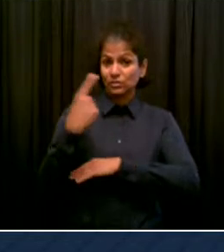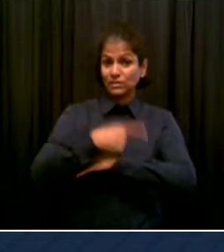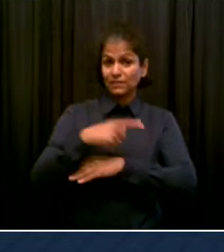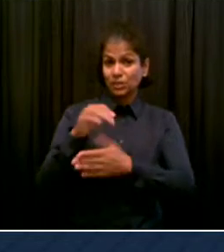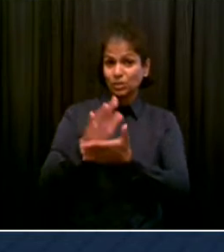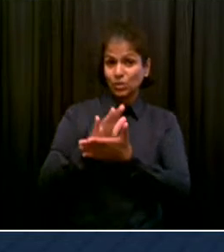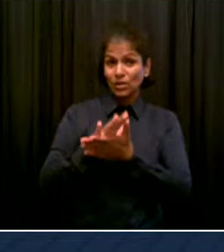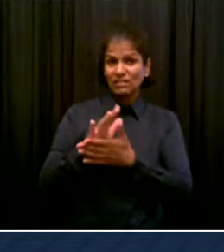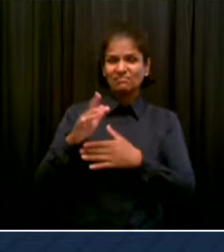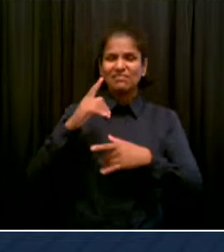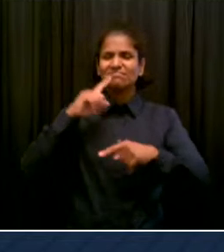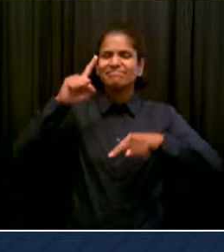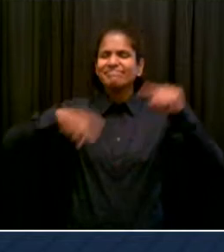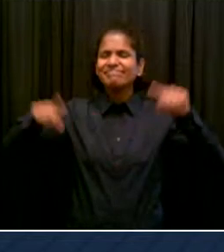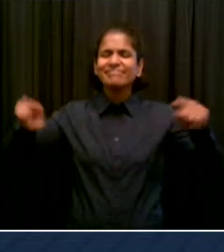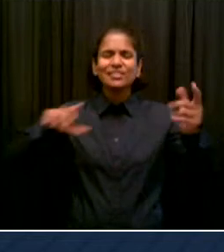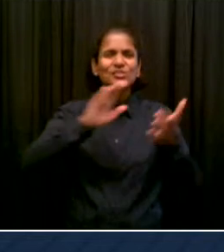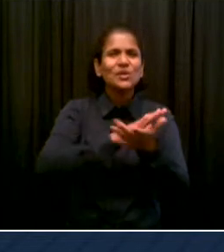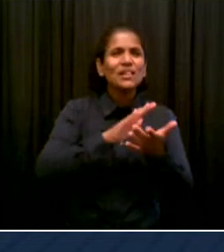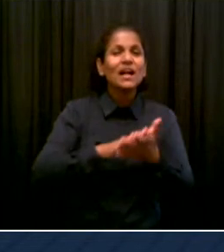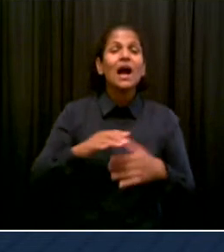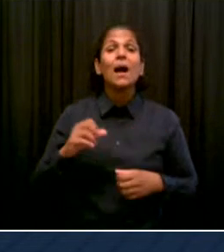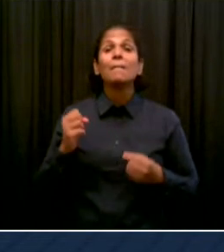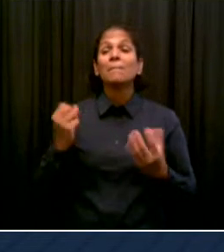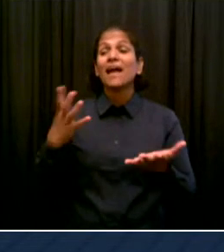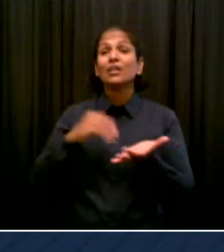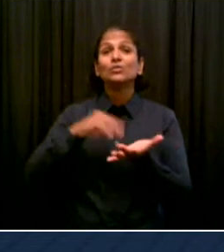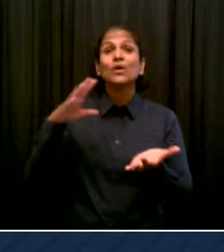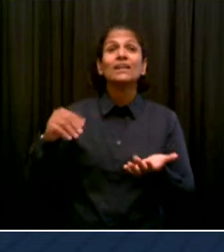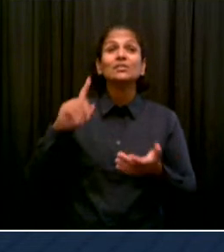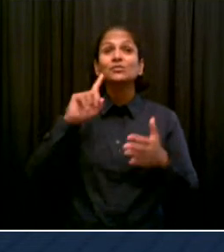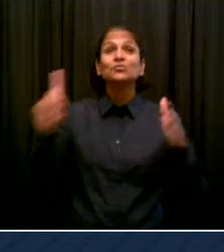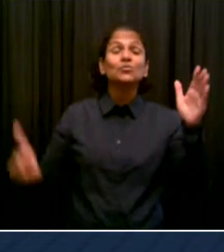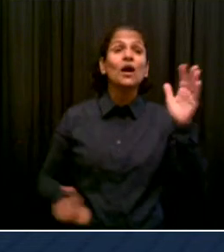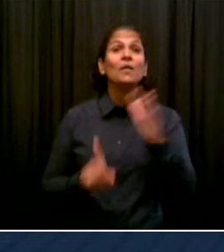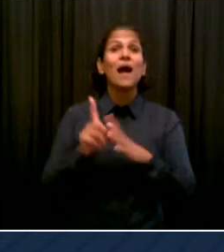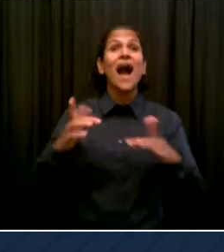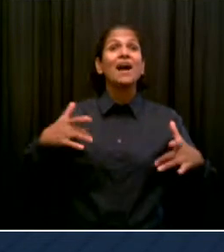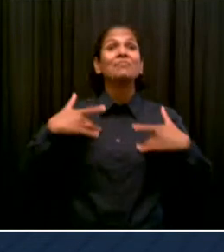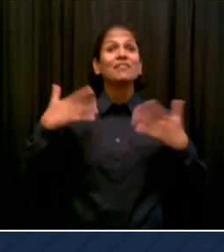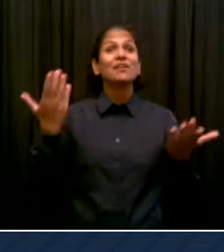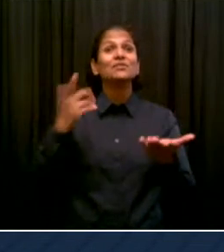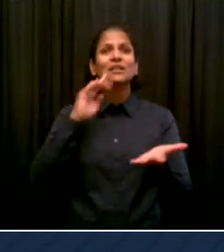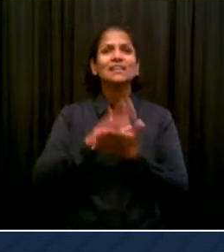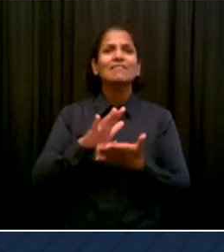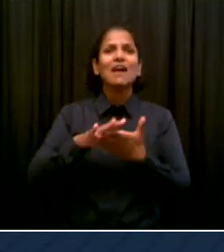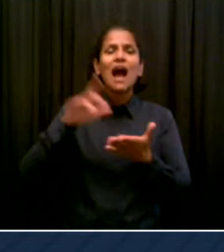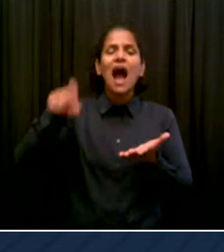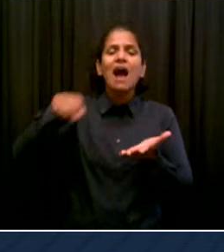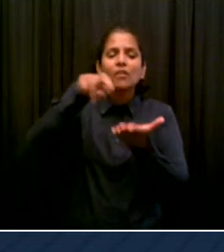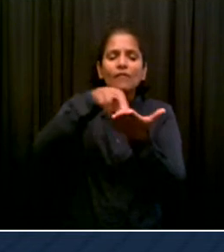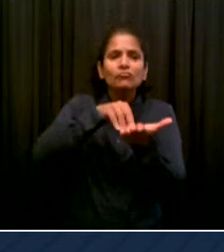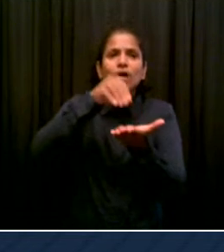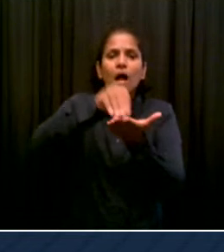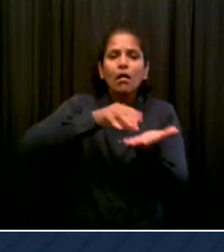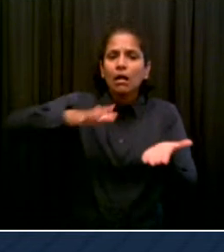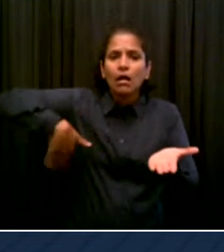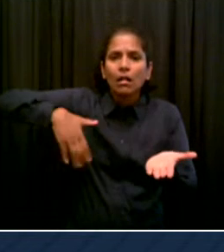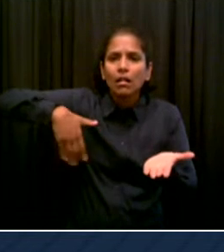OKAY, PERFECT.